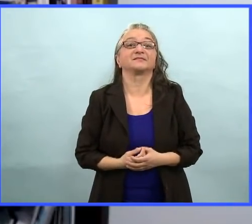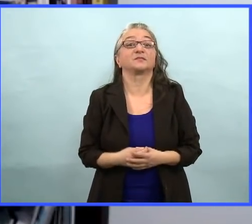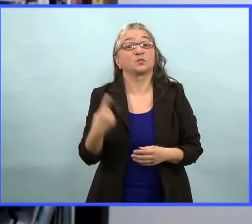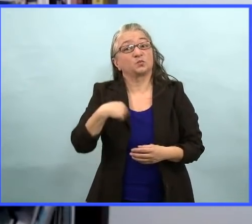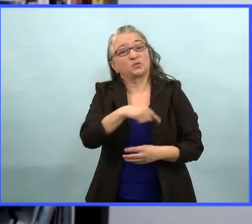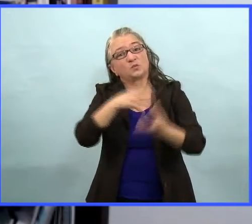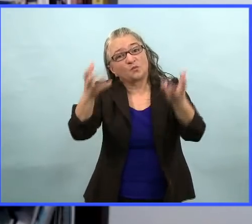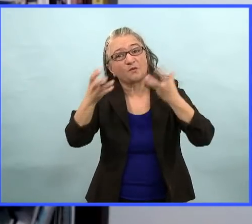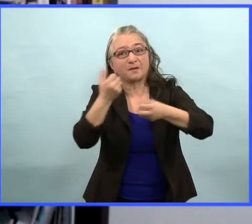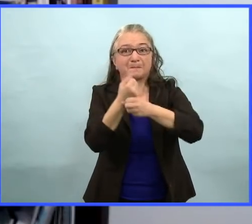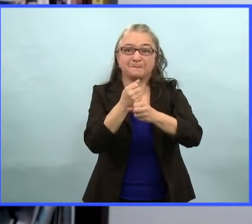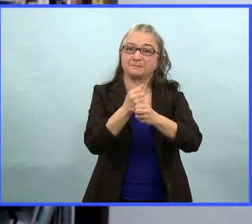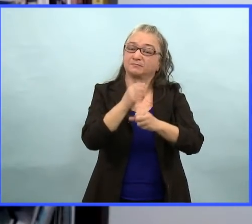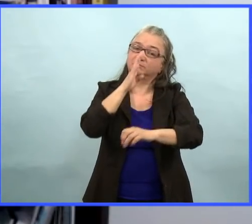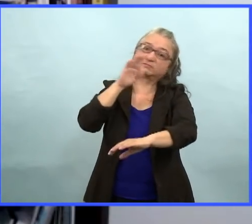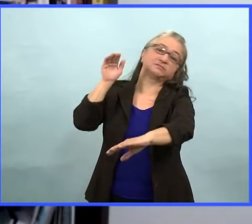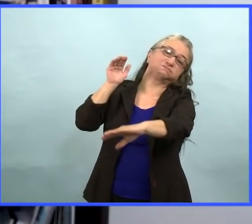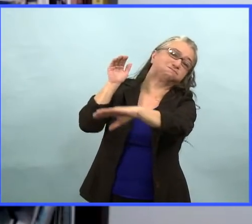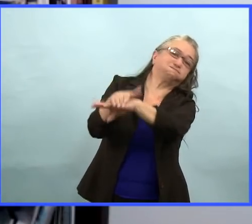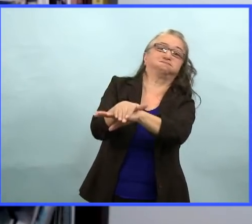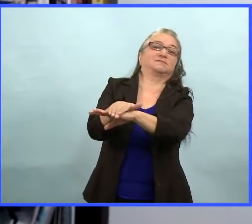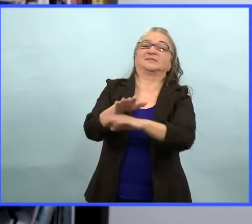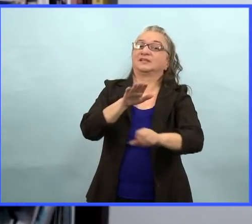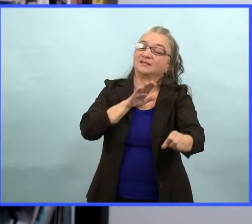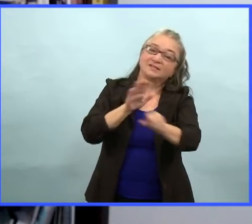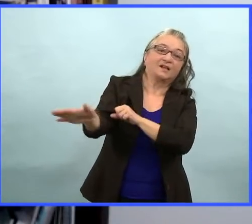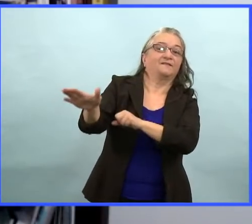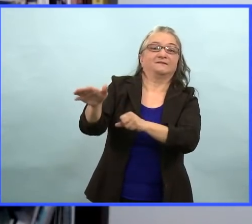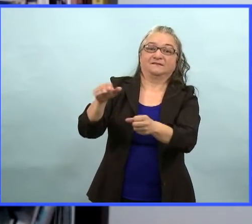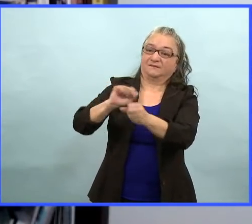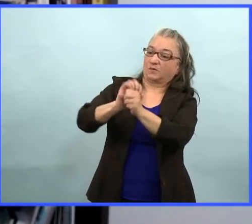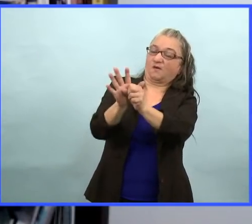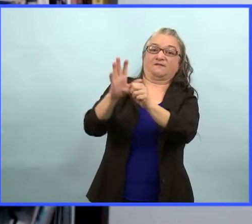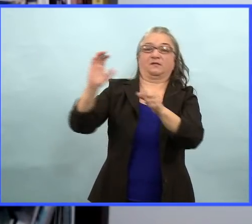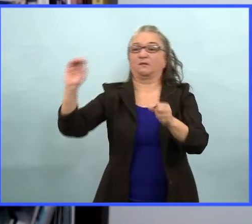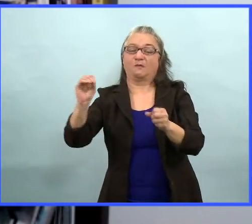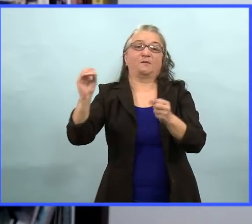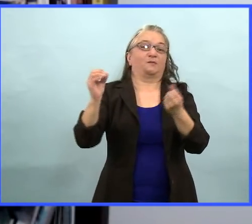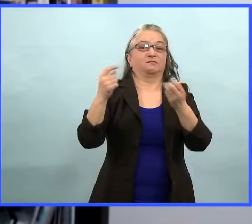we are tired of the pandemic and its effect on our lives i just want to thank every manitoban